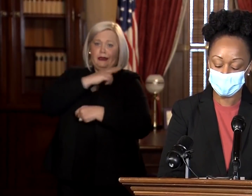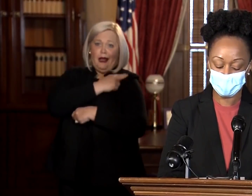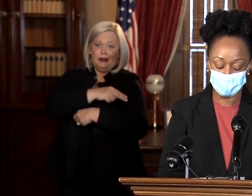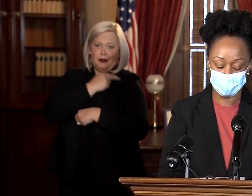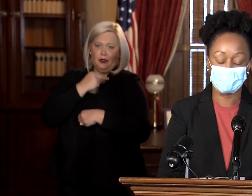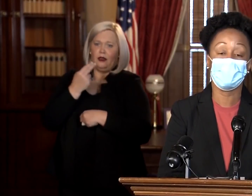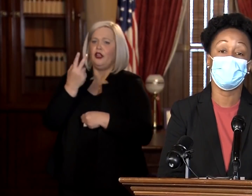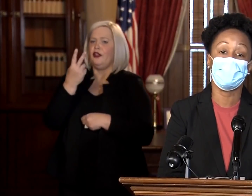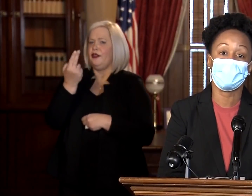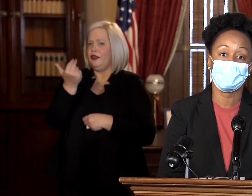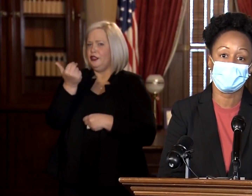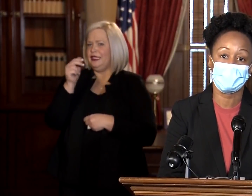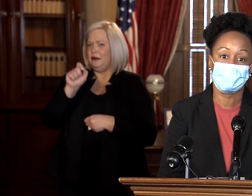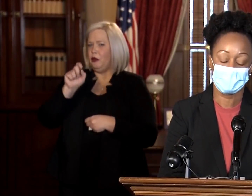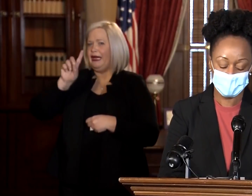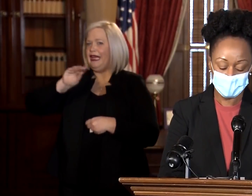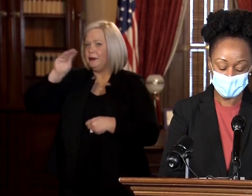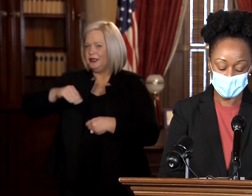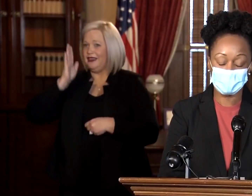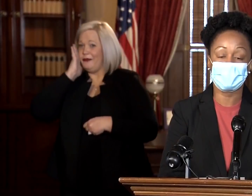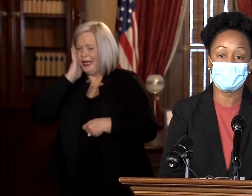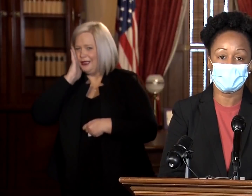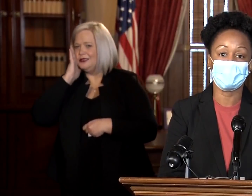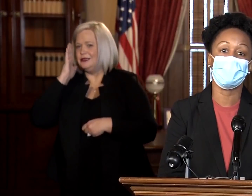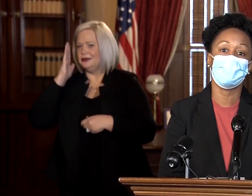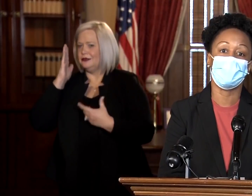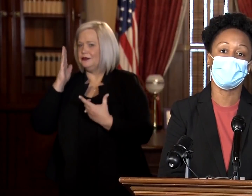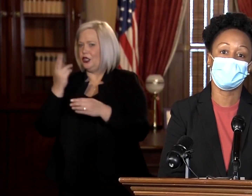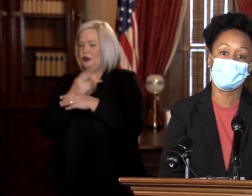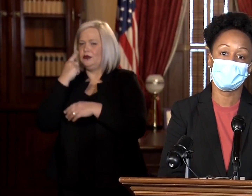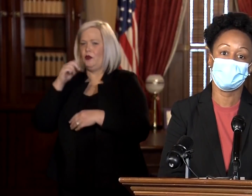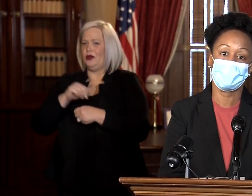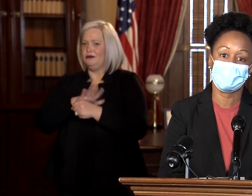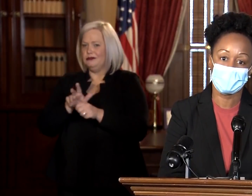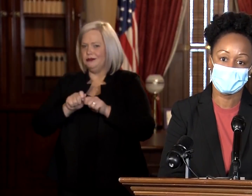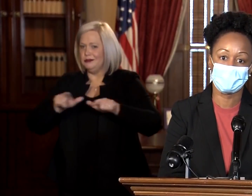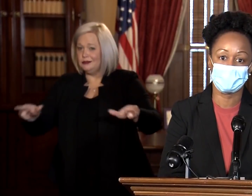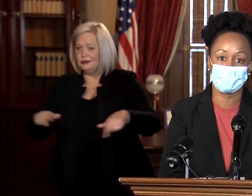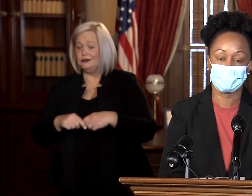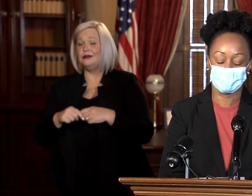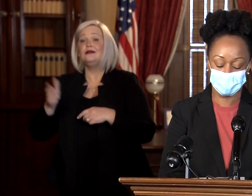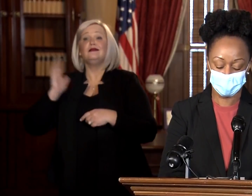rate in the state. 13.8% of in patient beds in the 13.8% of in patient beds in the state are being used to treat state are being used to treat people with Covid-19, and that